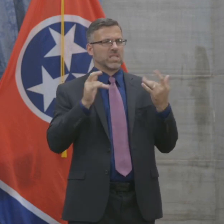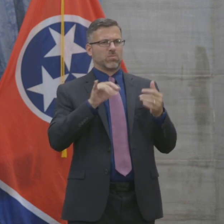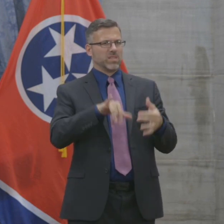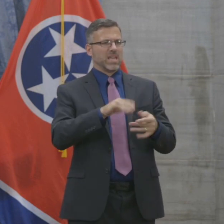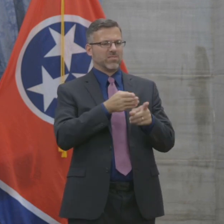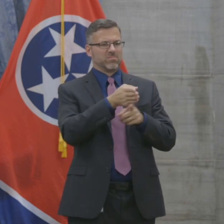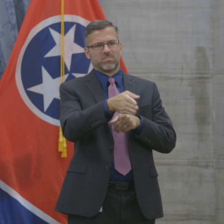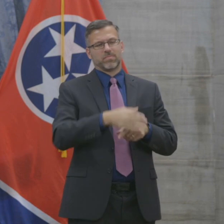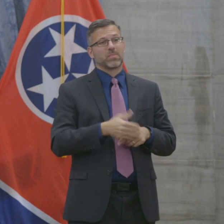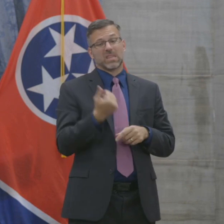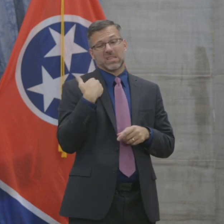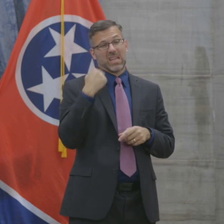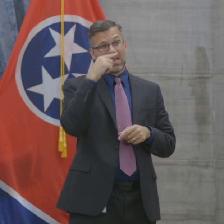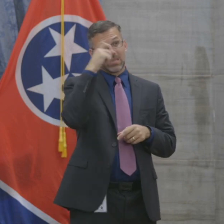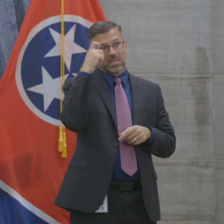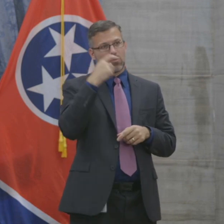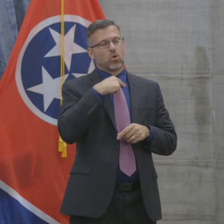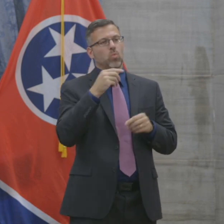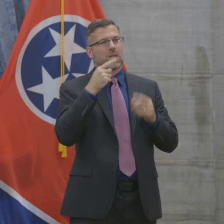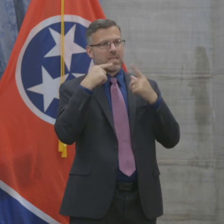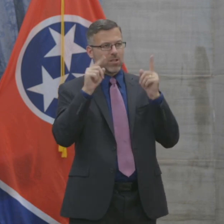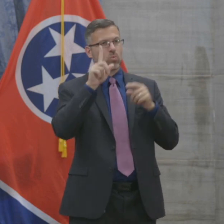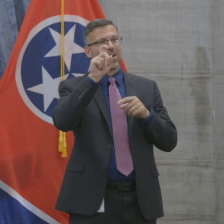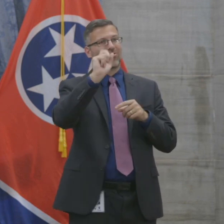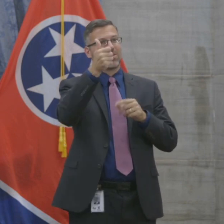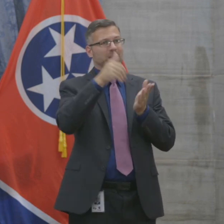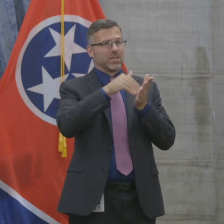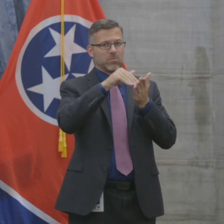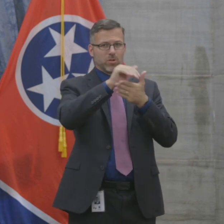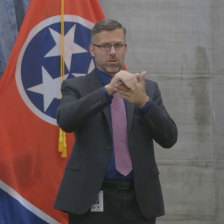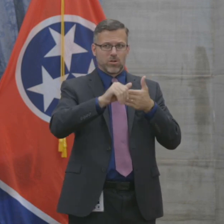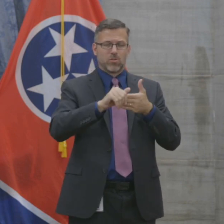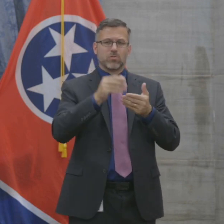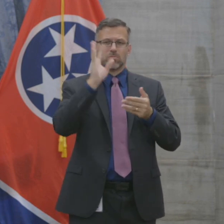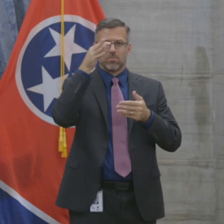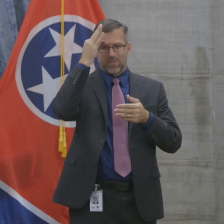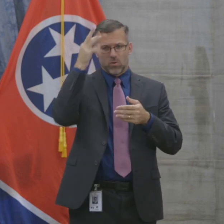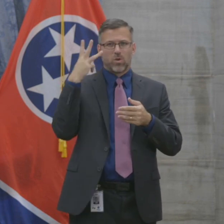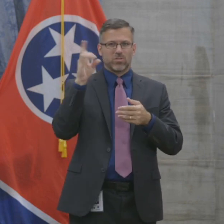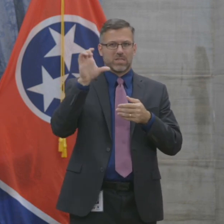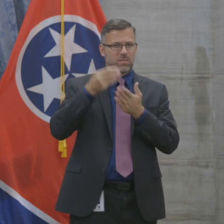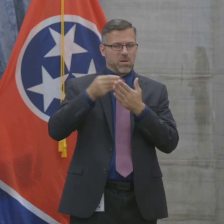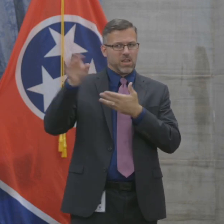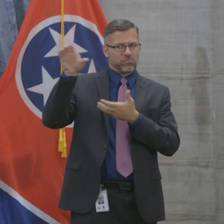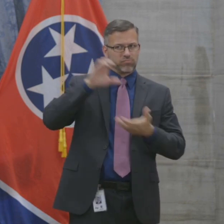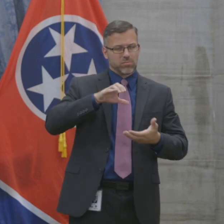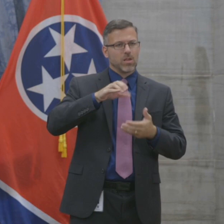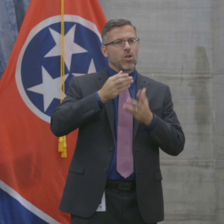and potential solutions to help districts develop more stin gent protections and for additional professional development for